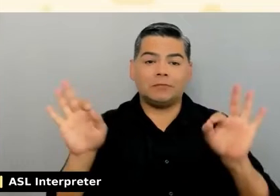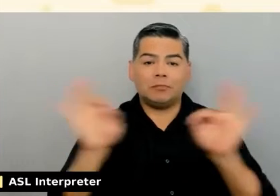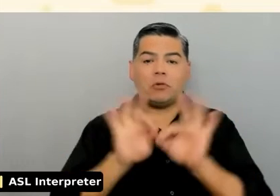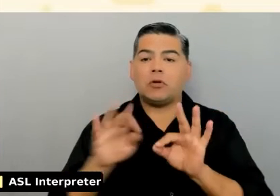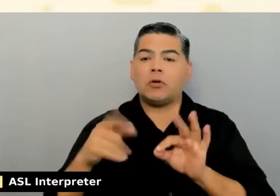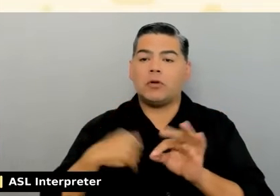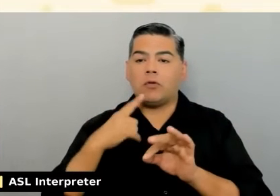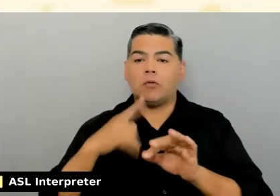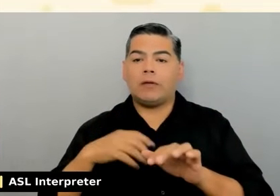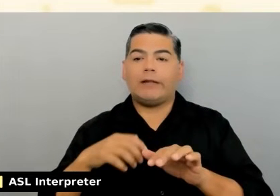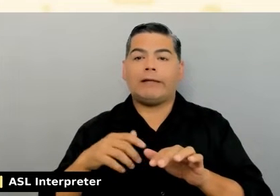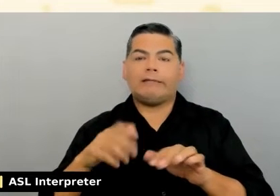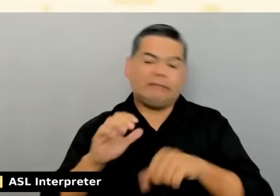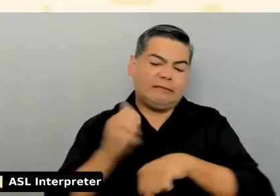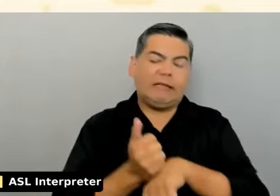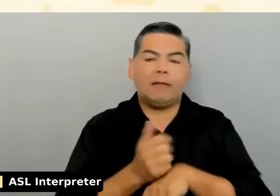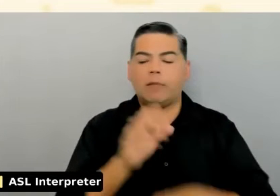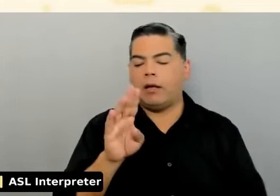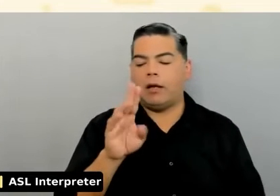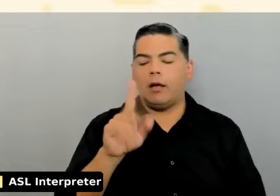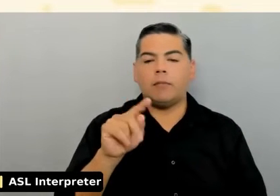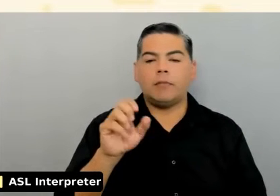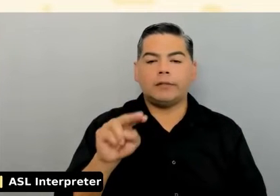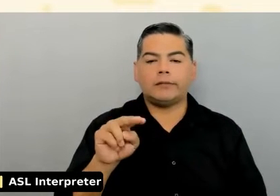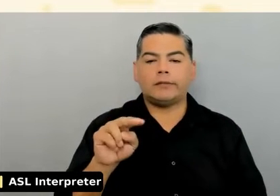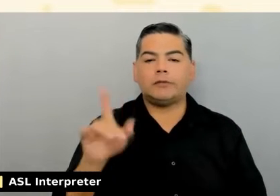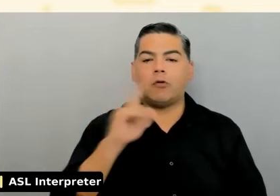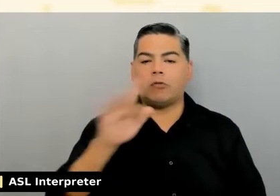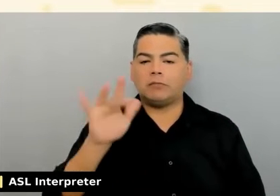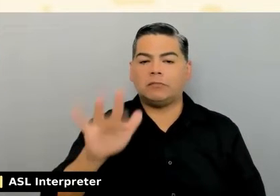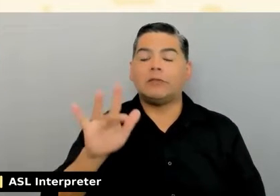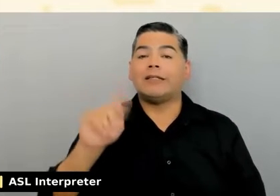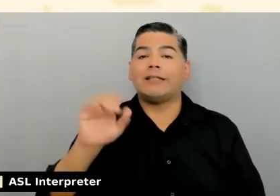or we create an input field using a div tag or a span.